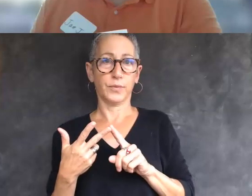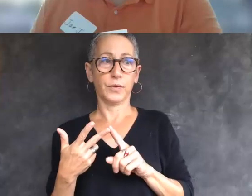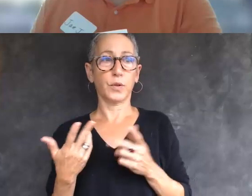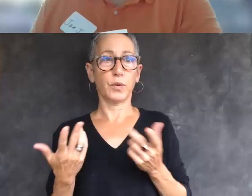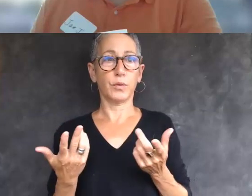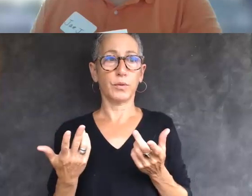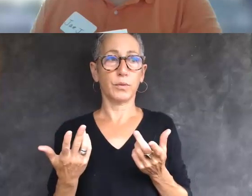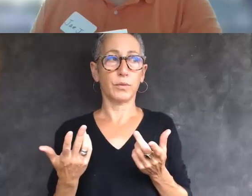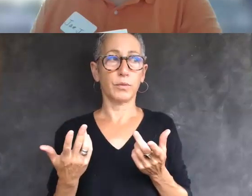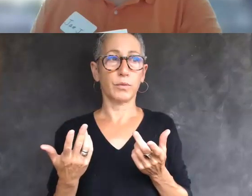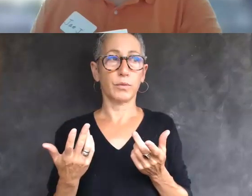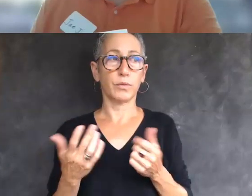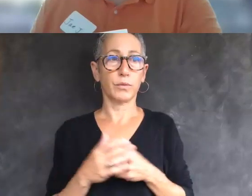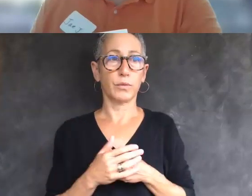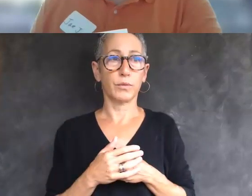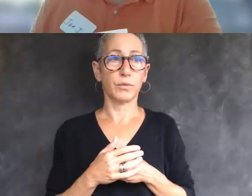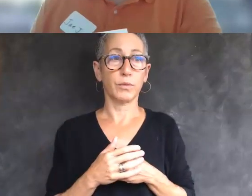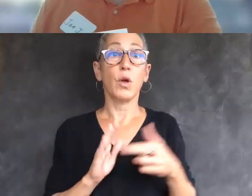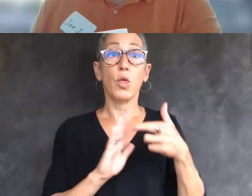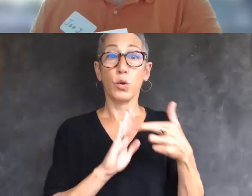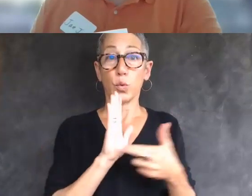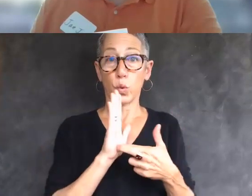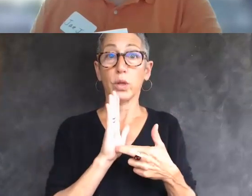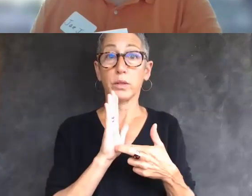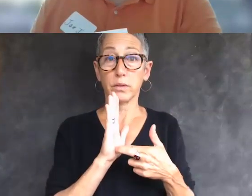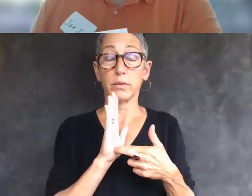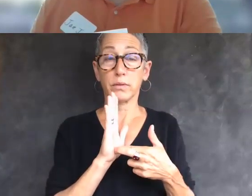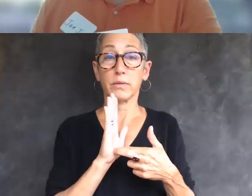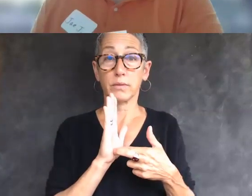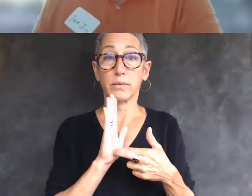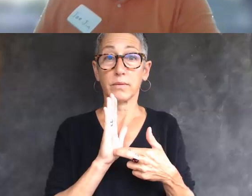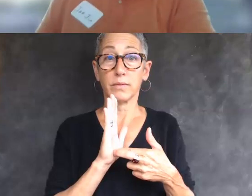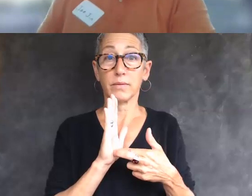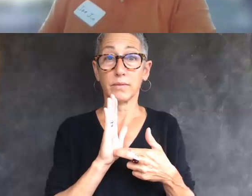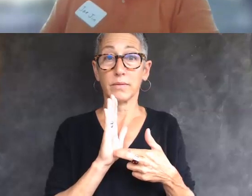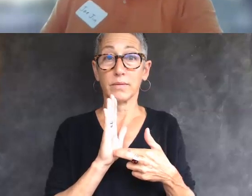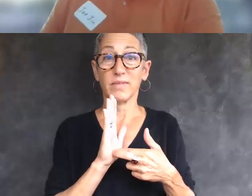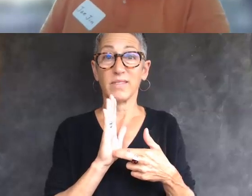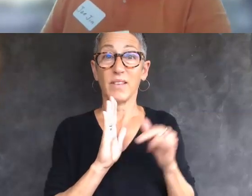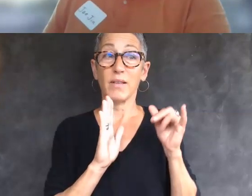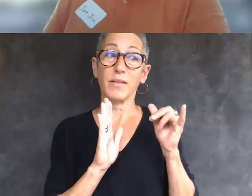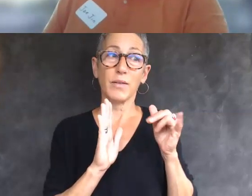the rules themselves that we're even dealing with are ablest. And their assumption that everybody can abide by the same behavior all the time.